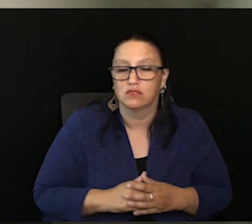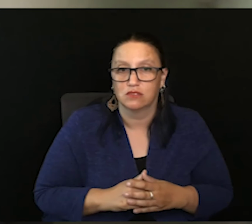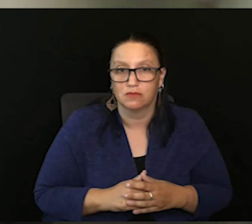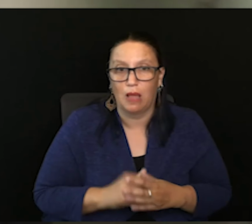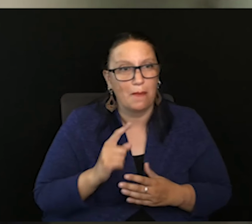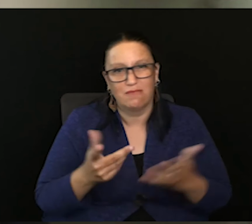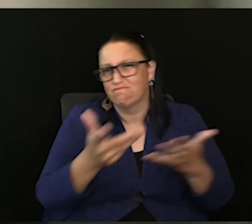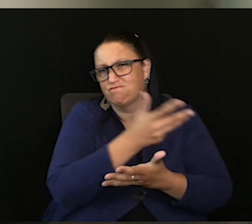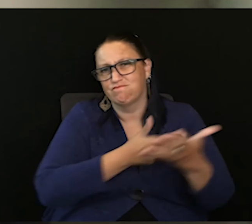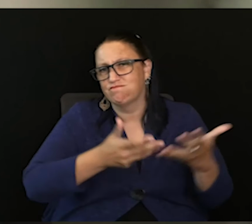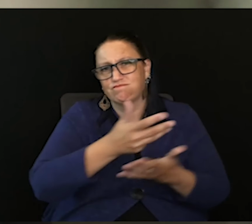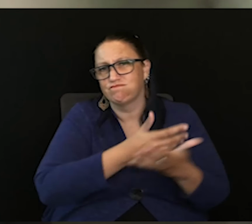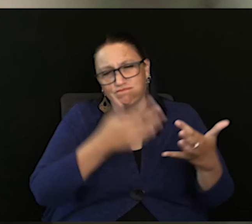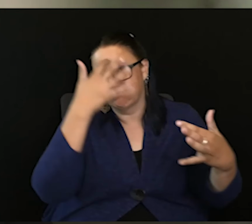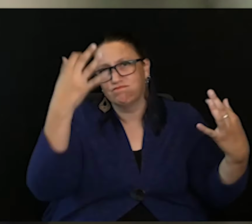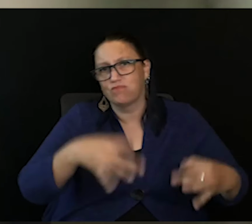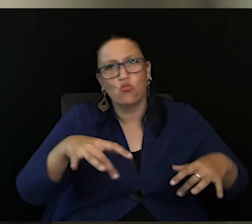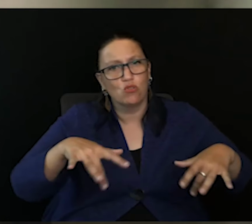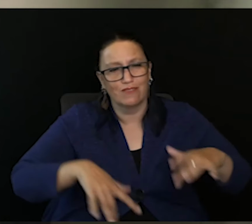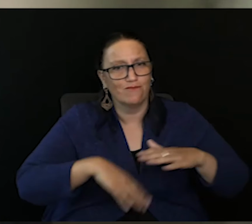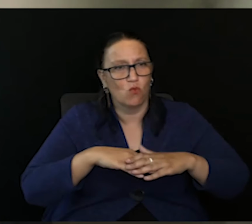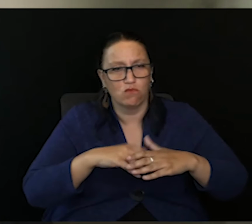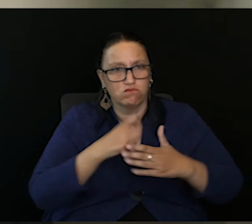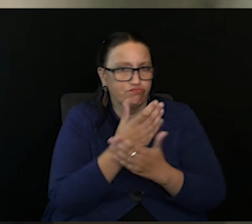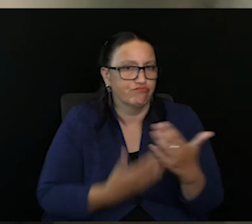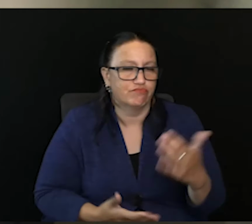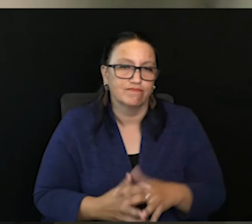But that final plan's being considered precisely on the grounds that you